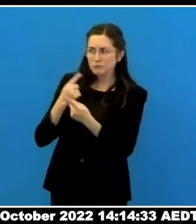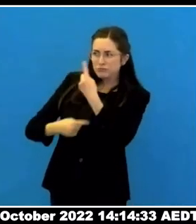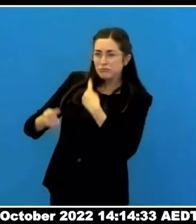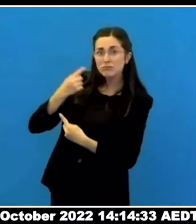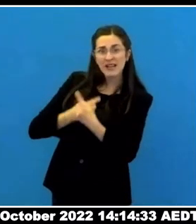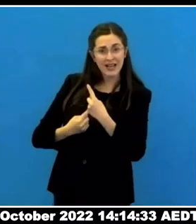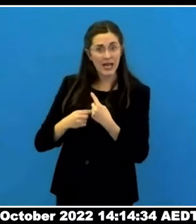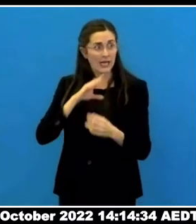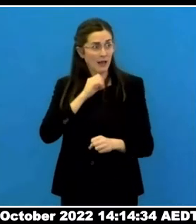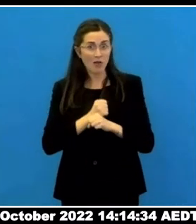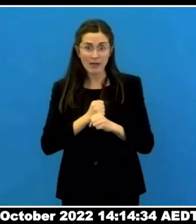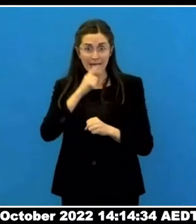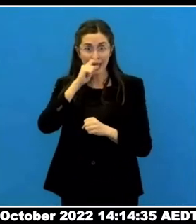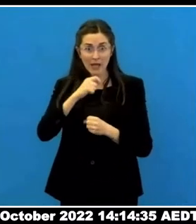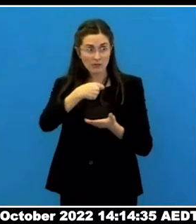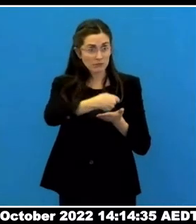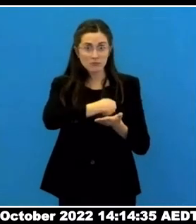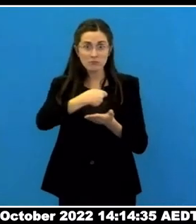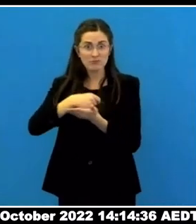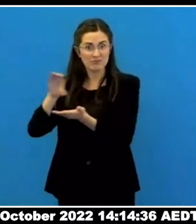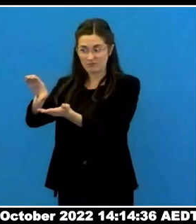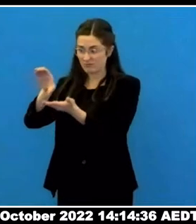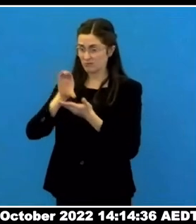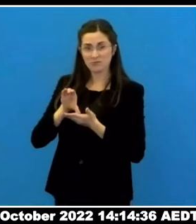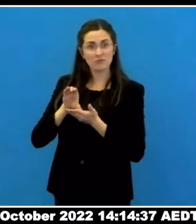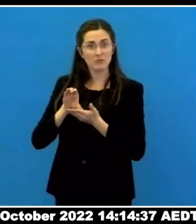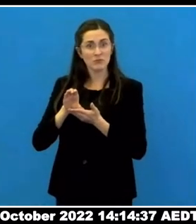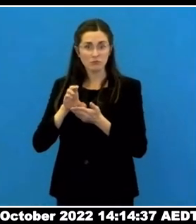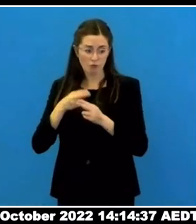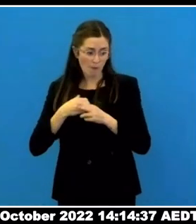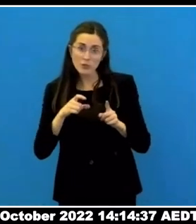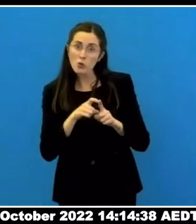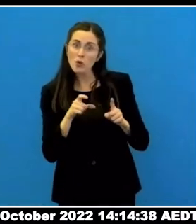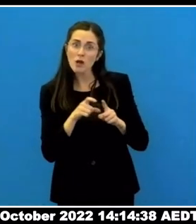for services and supports for my daughter because of her disability.